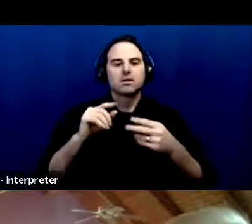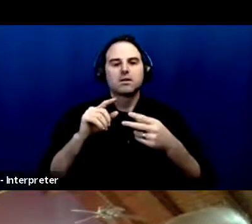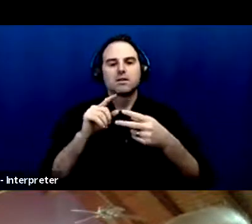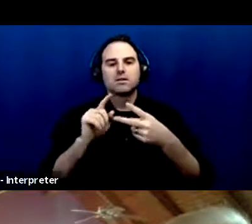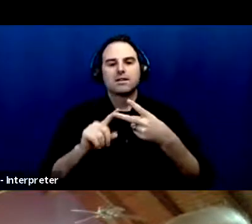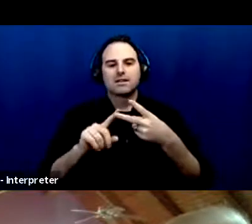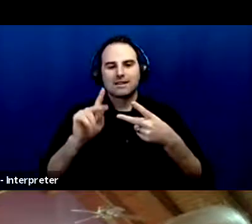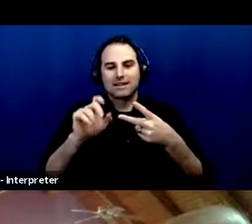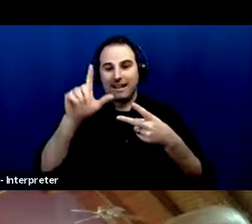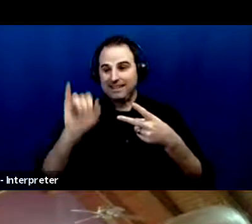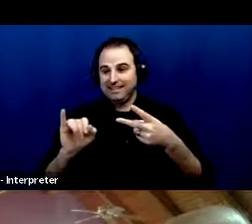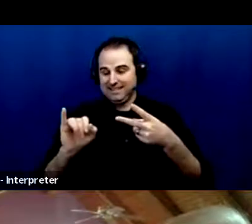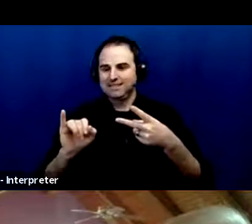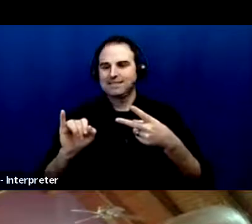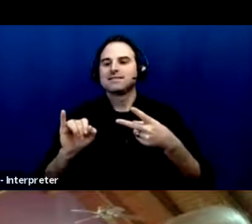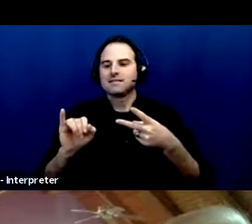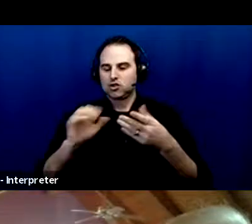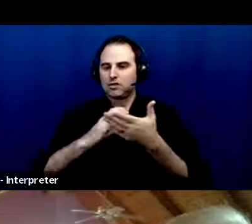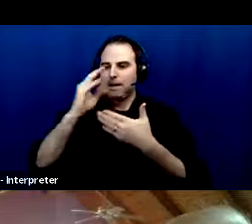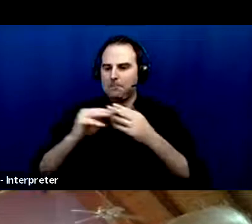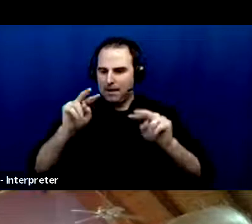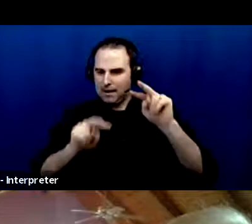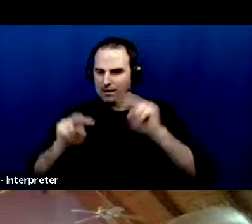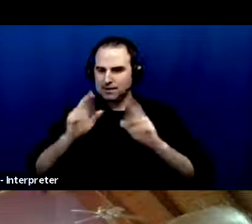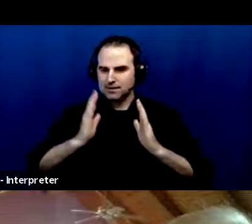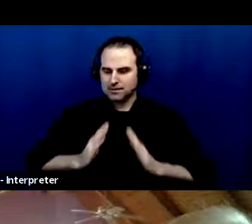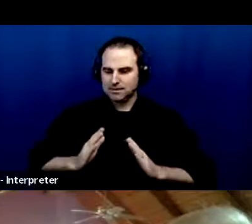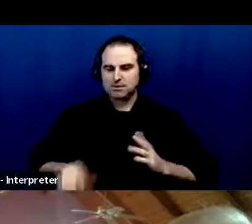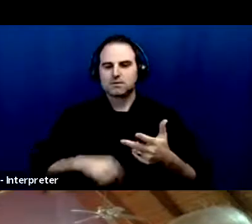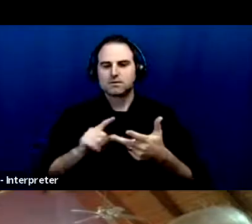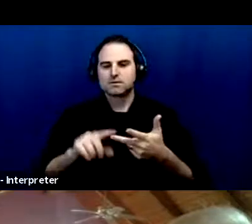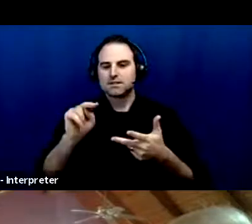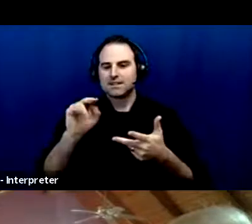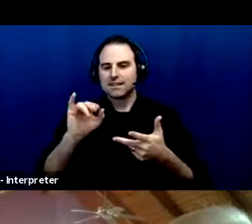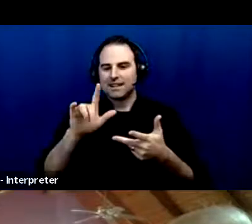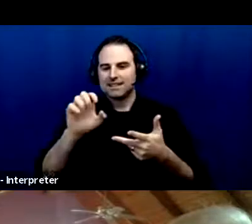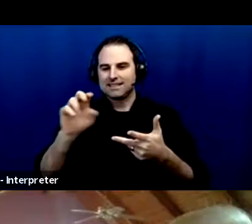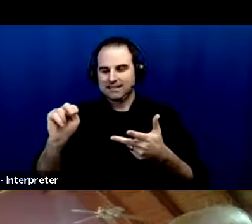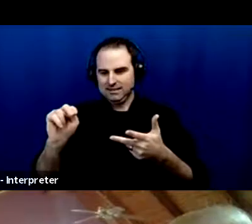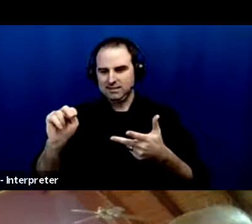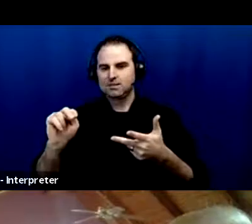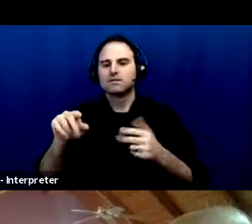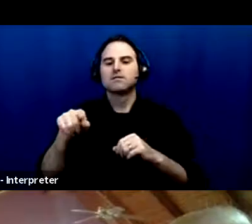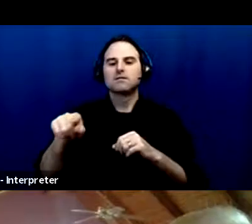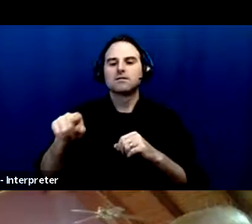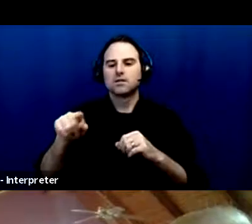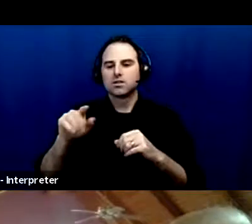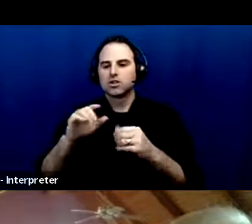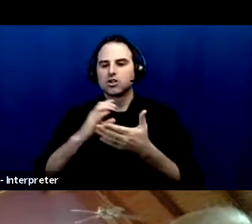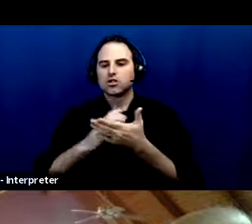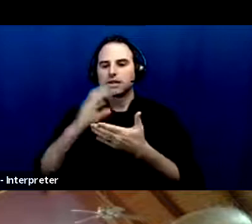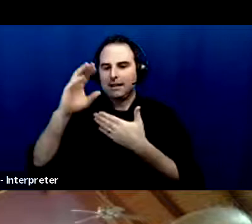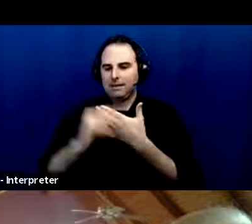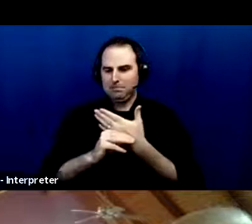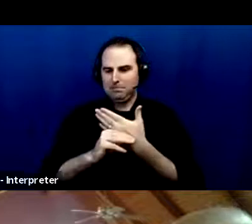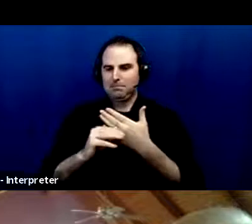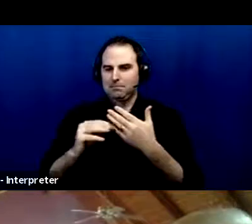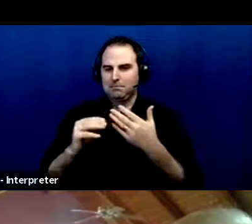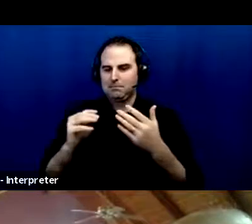around She's our curriculum assistant. So it's always good to email the three of us. When you all are in the loop, we can answer